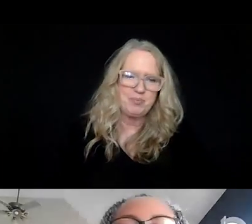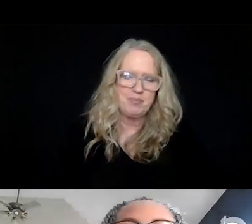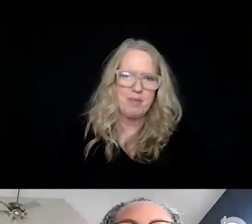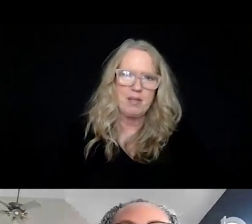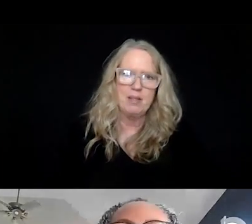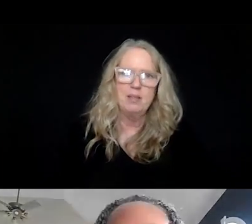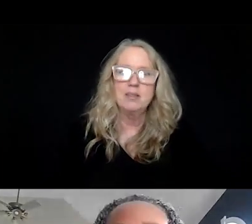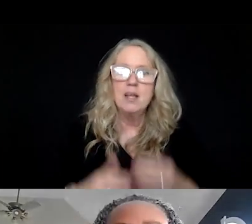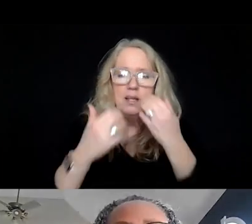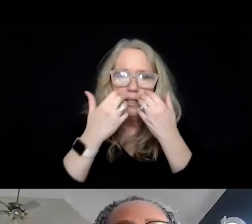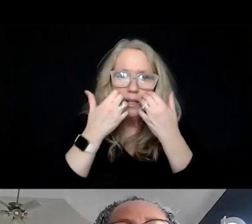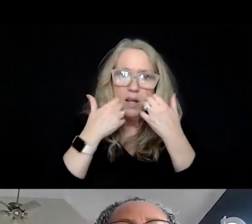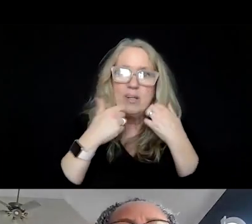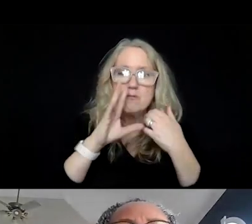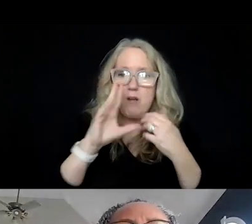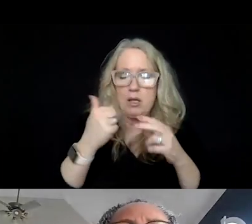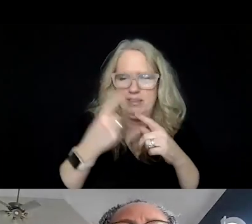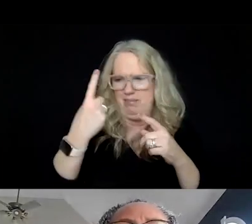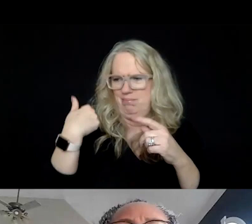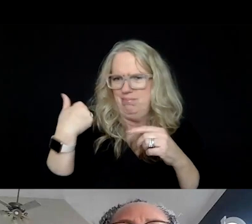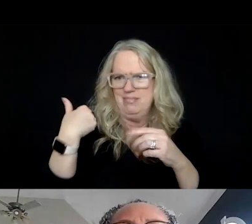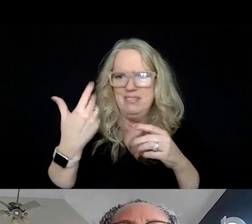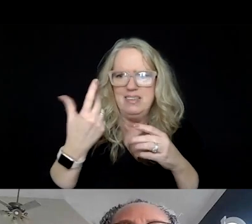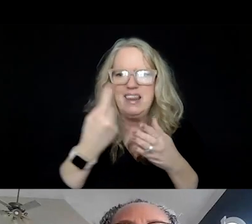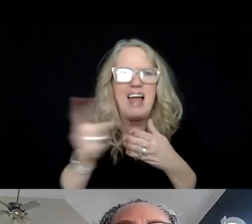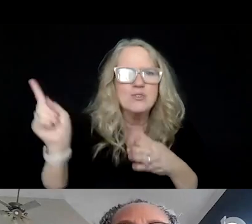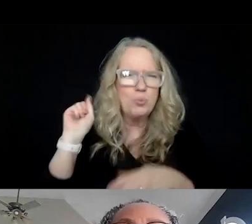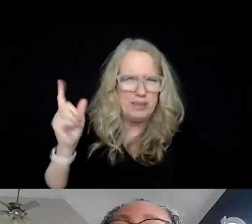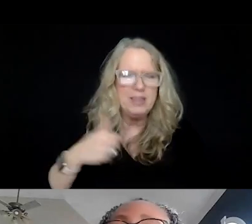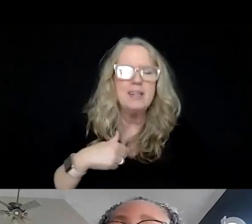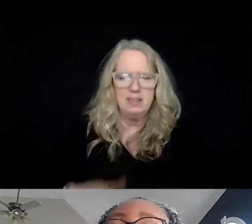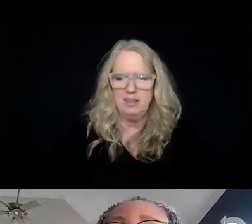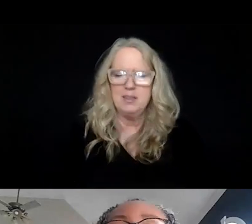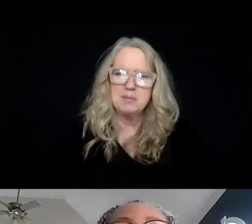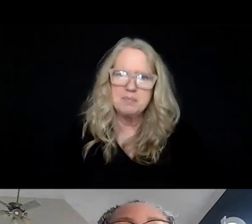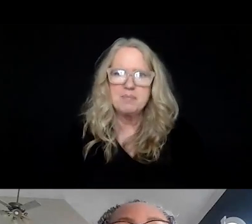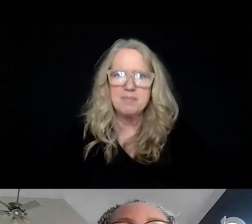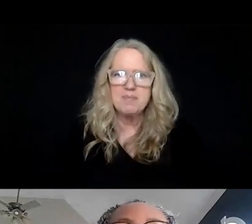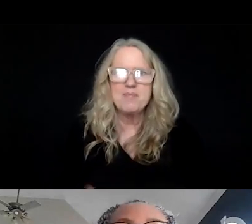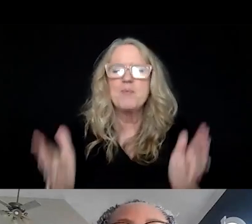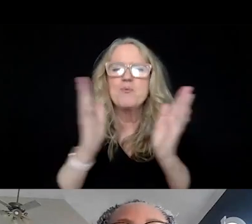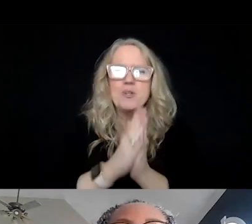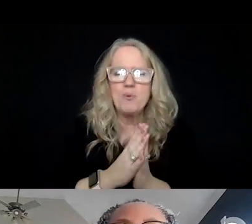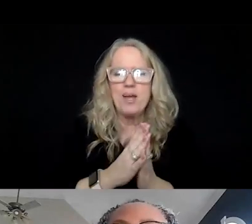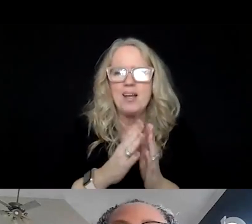THAT WE JUST HAD LAST WEEK AND SOME KIND OF REQUESTS THAT